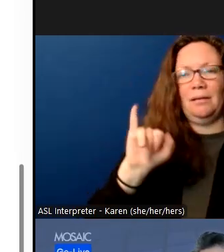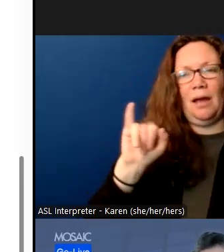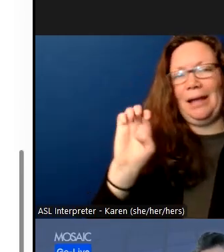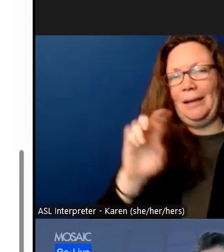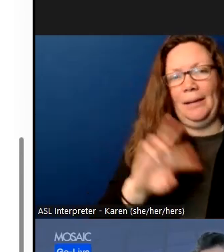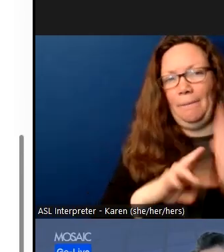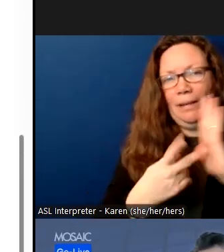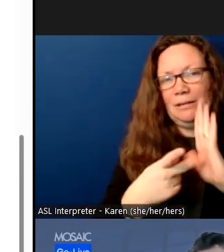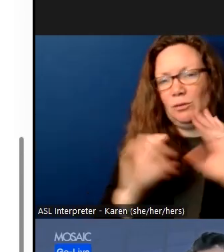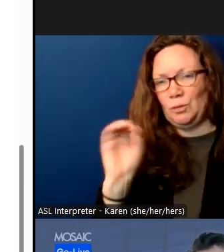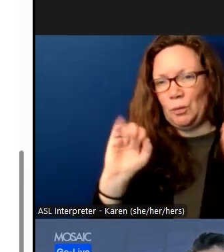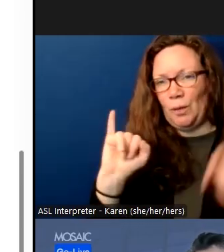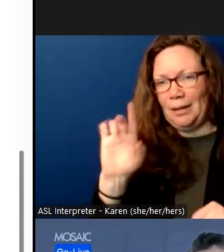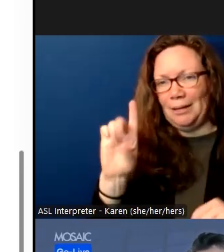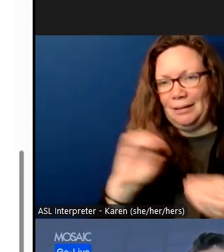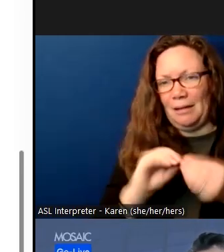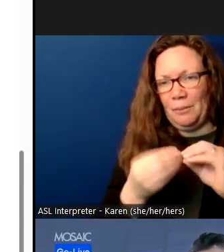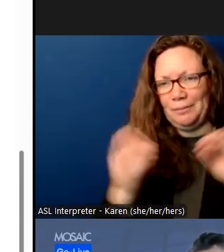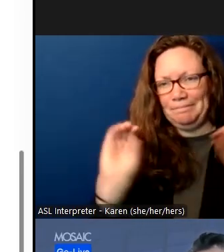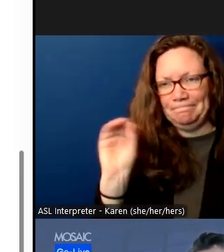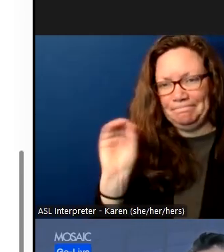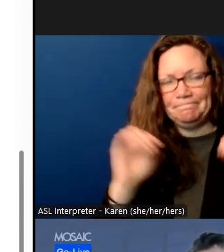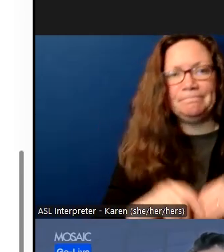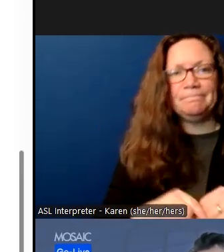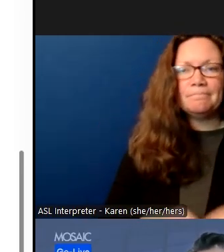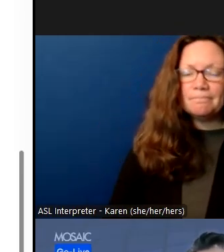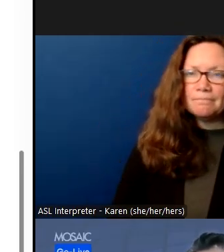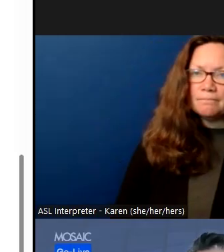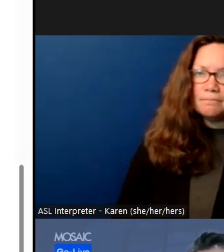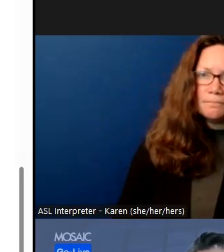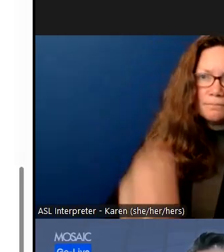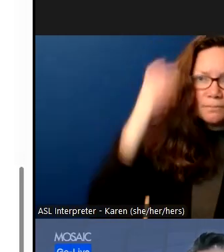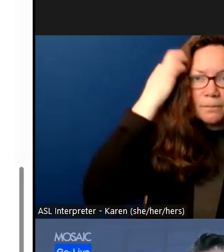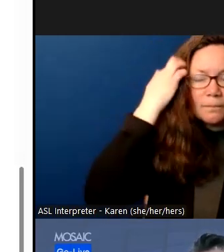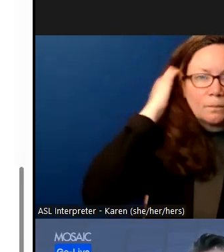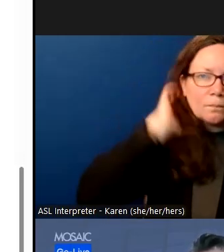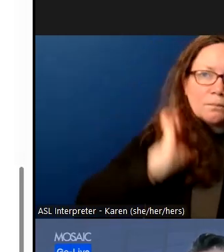So I won't put in a transaction ID,